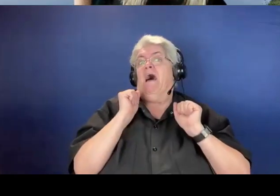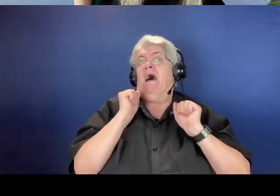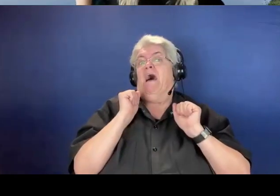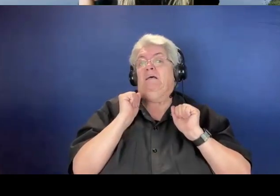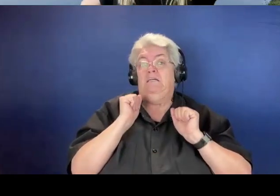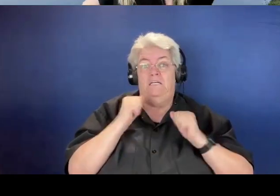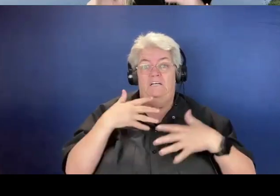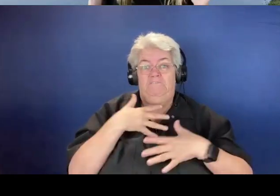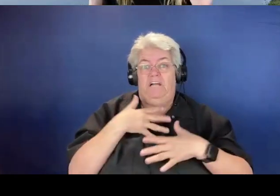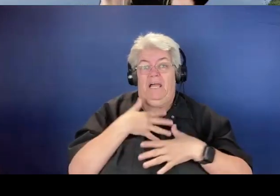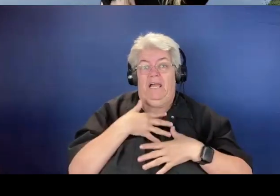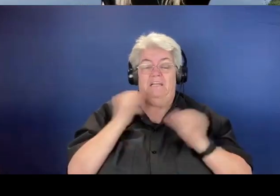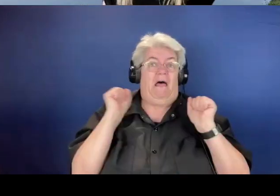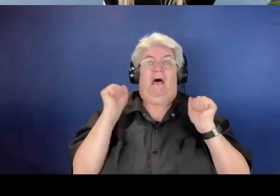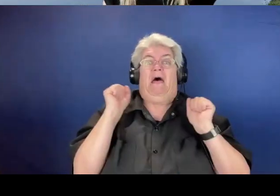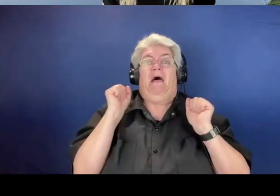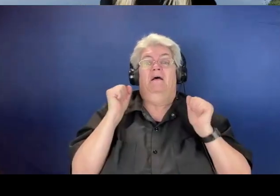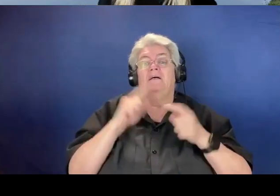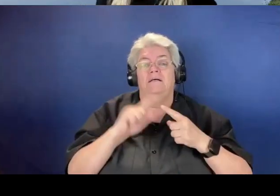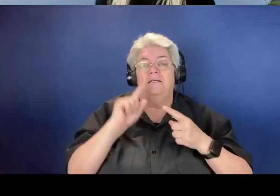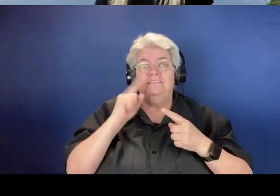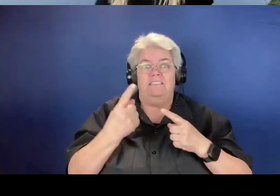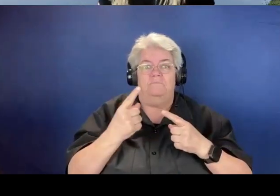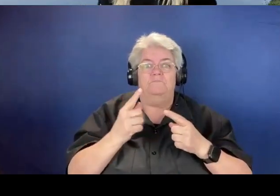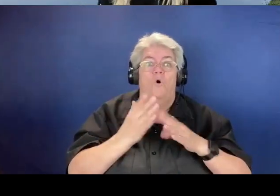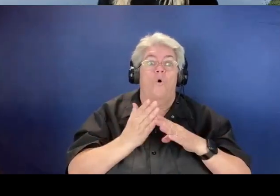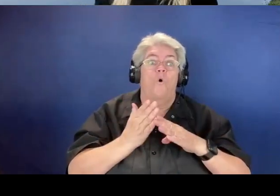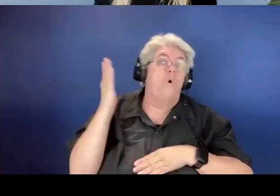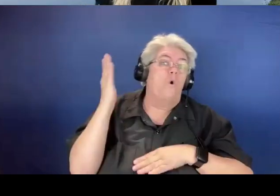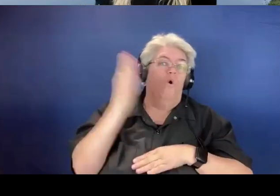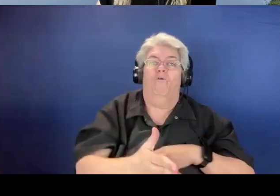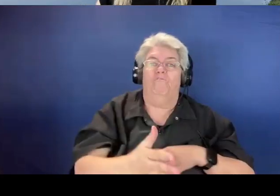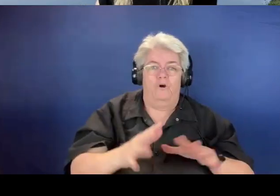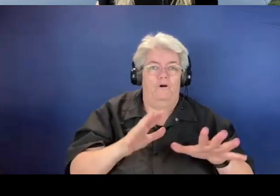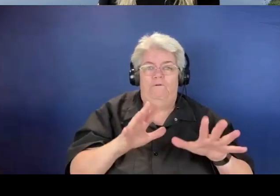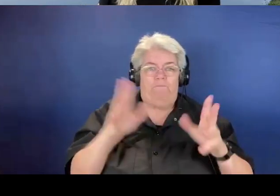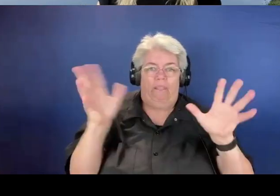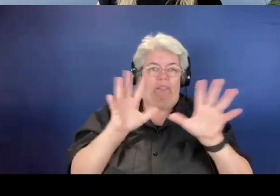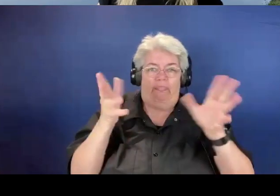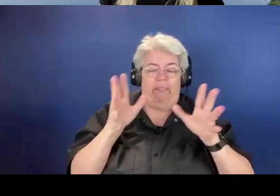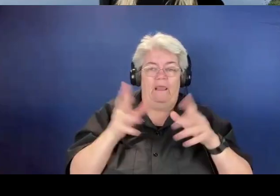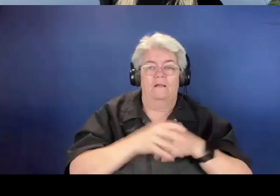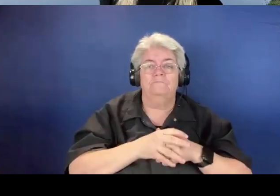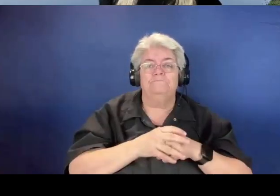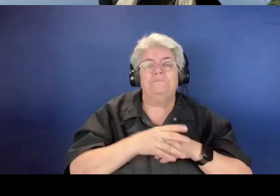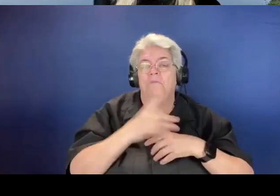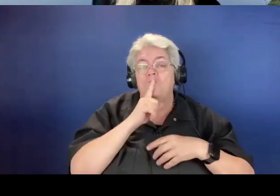because it seems like a more daunting task, more complicated than it needs to be. but it's really important.